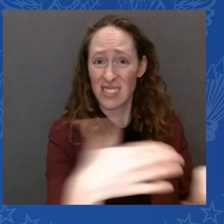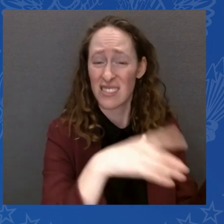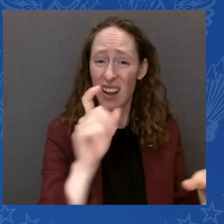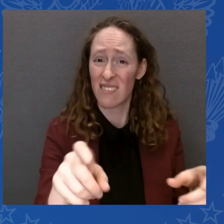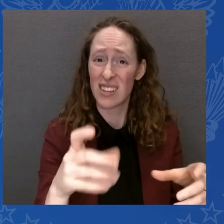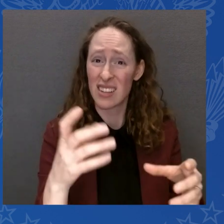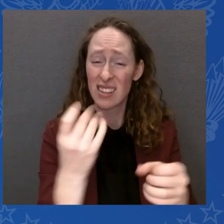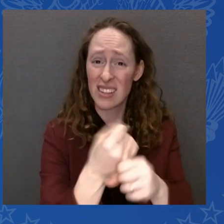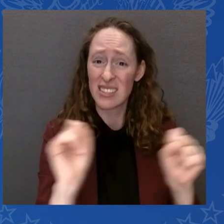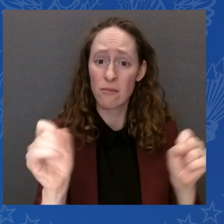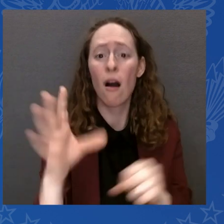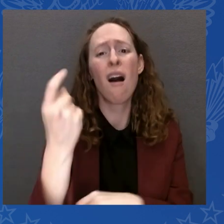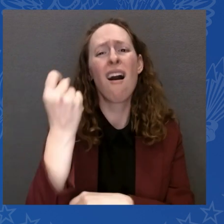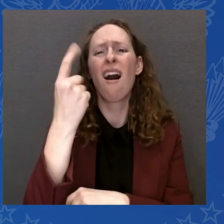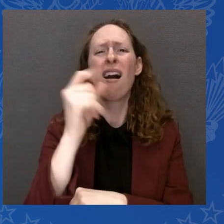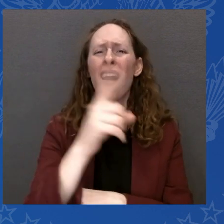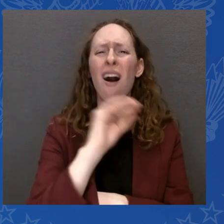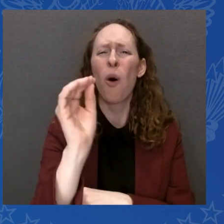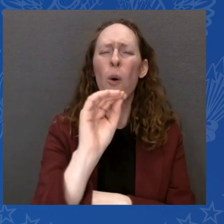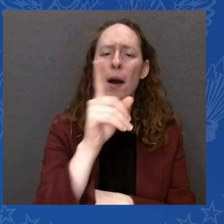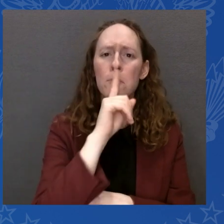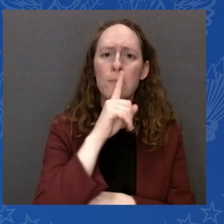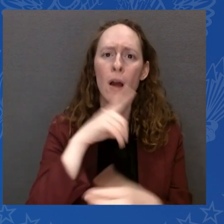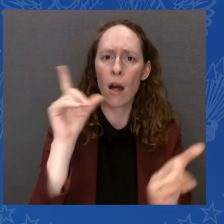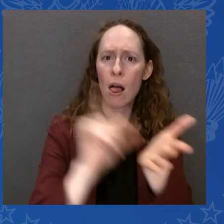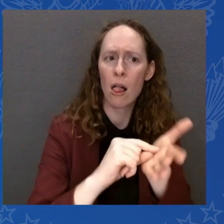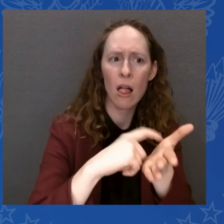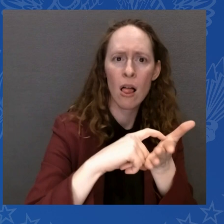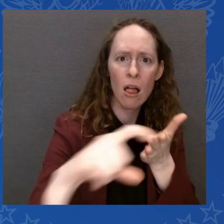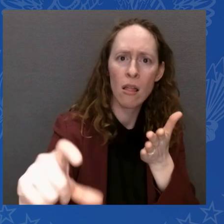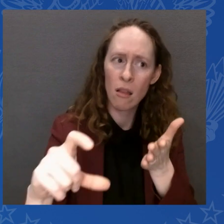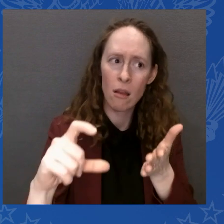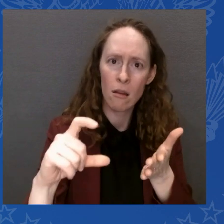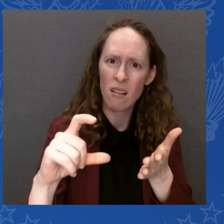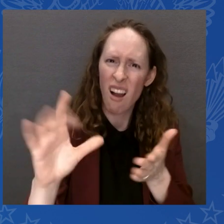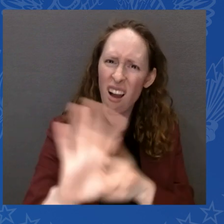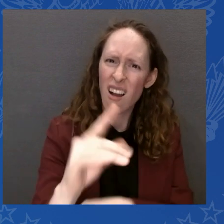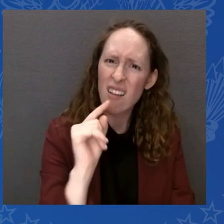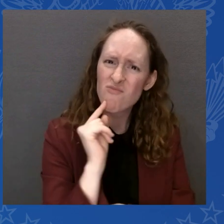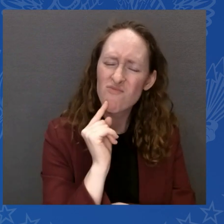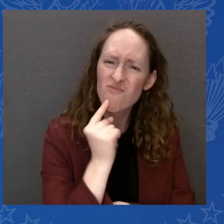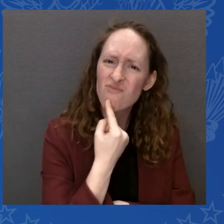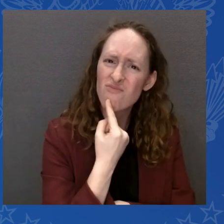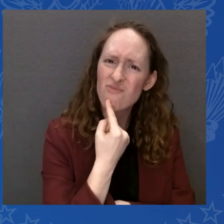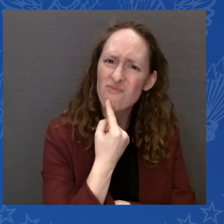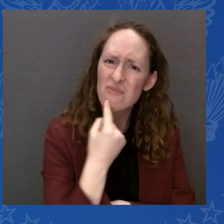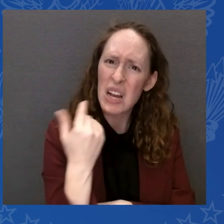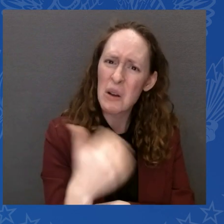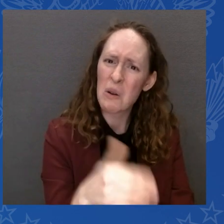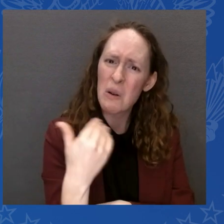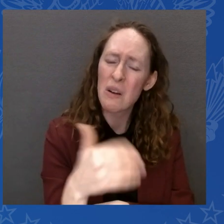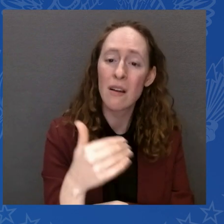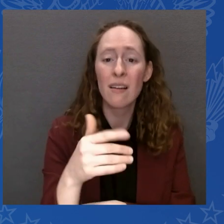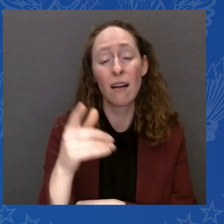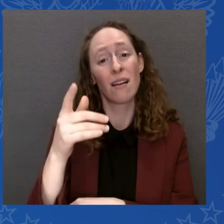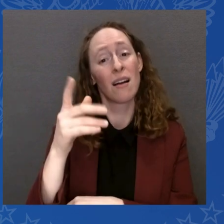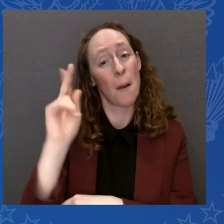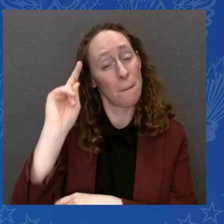All the extraordinary work 93 agencies, local, state, regional, federal agencies coming together, doing heroic work,